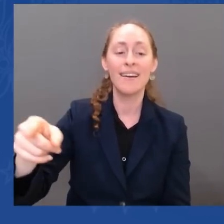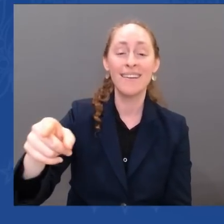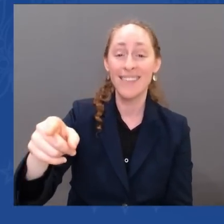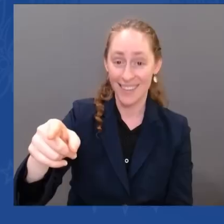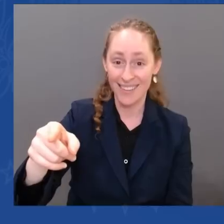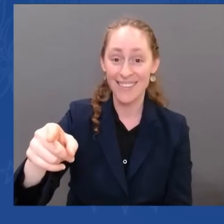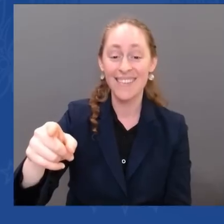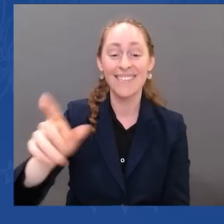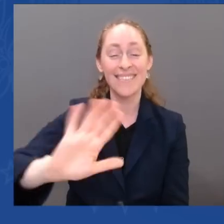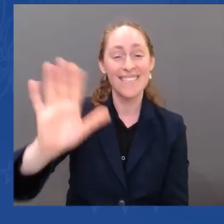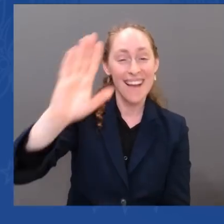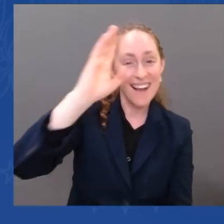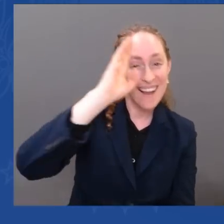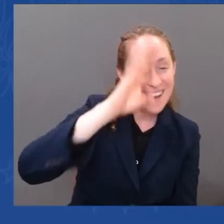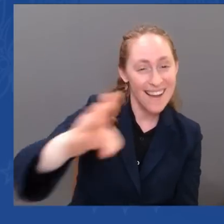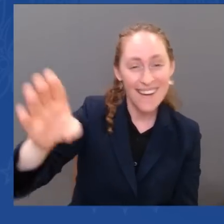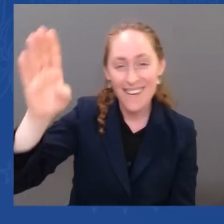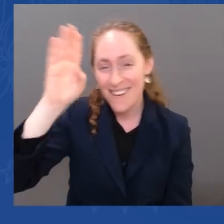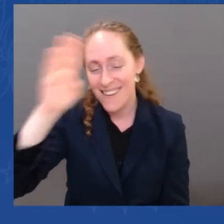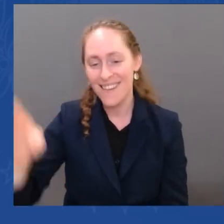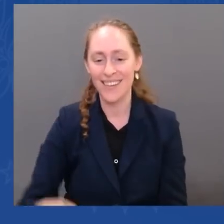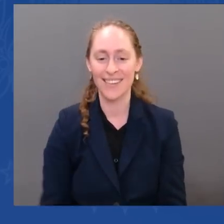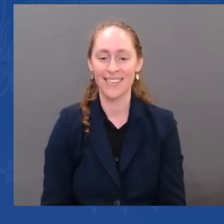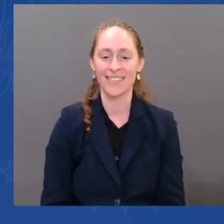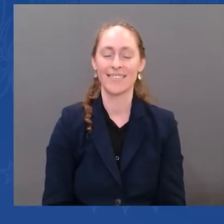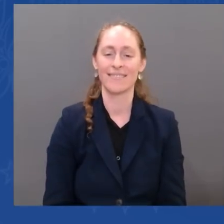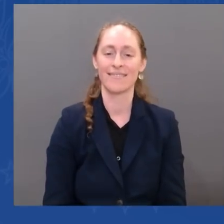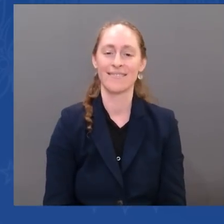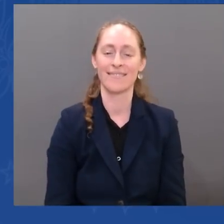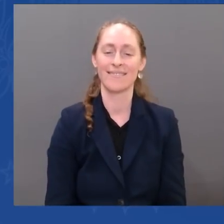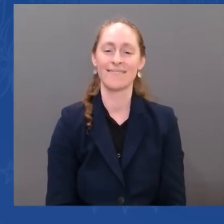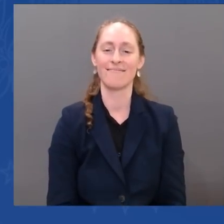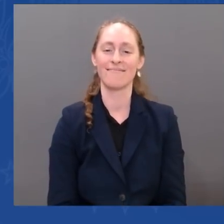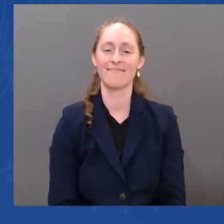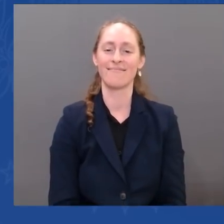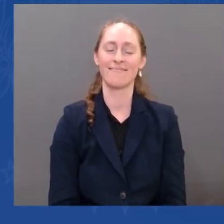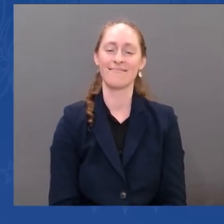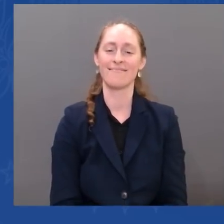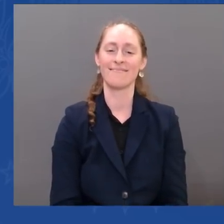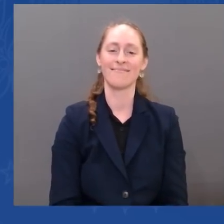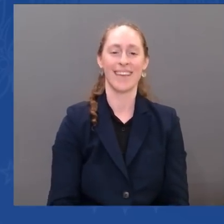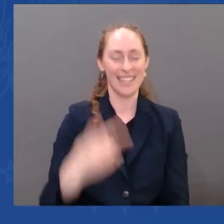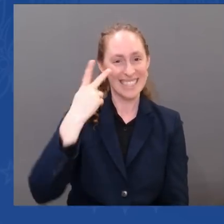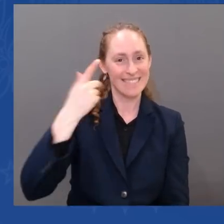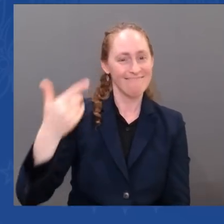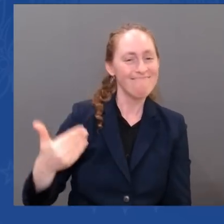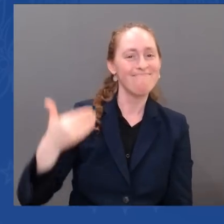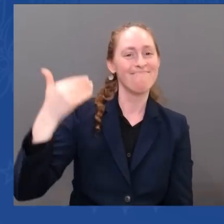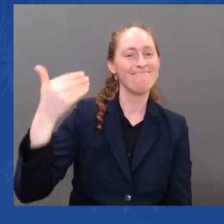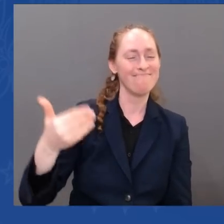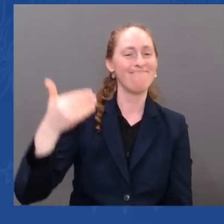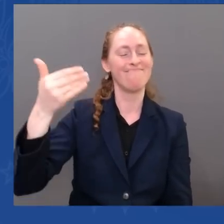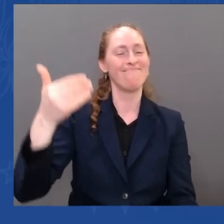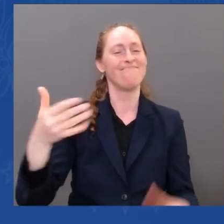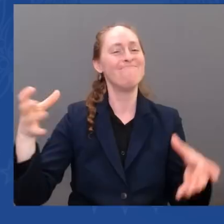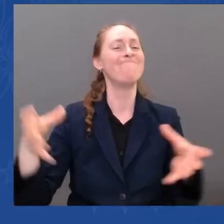Who've helped with these events over the years since I was a senator and Vice President. And Father Alex, who can't be here today --